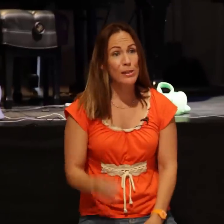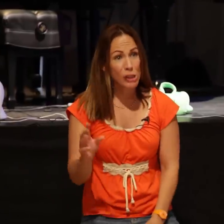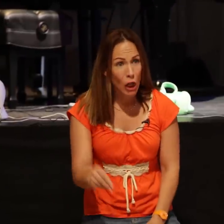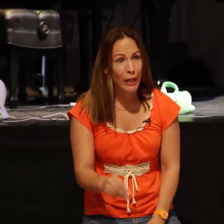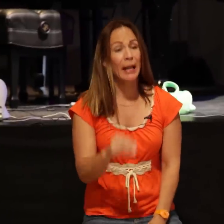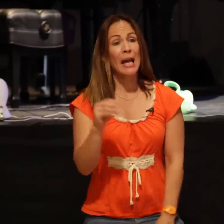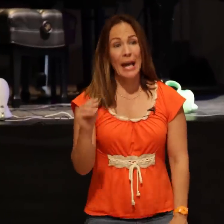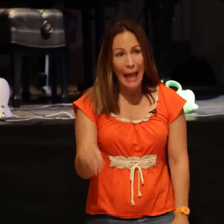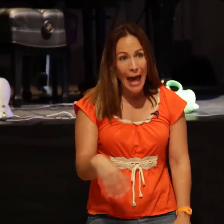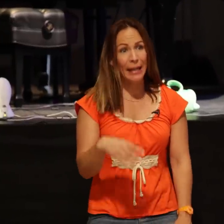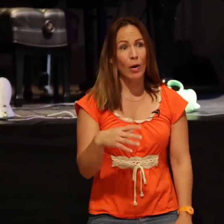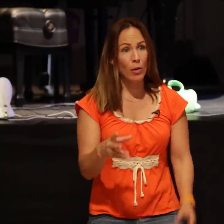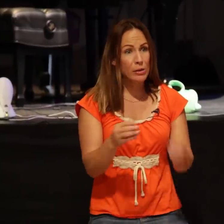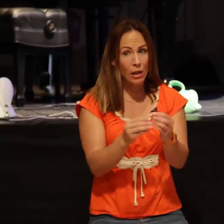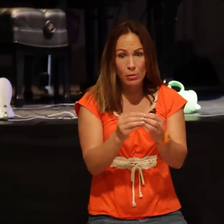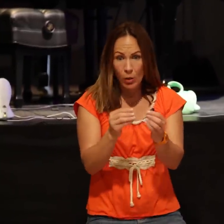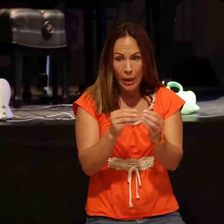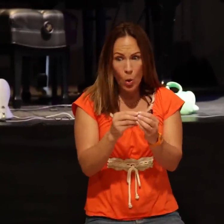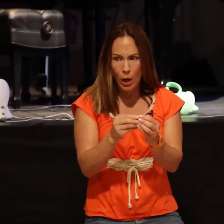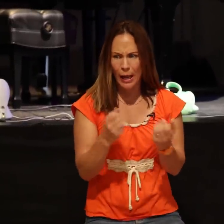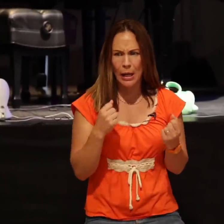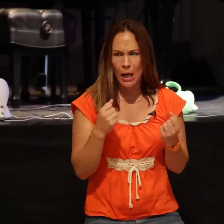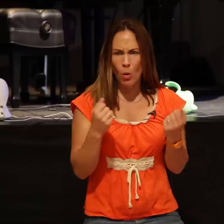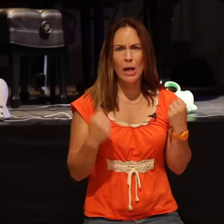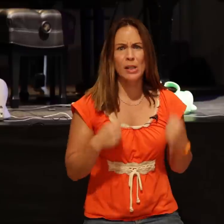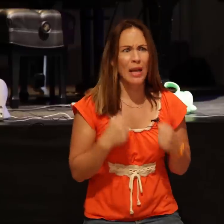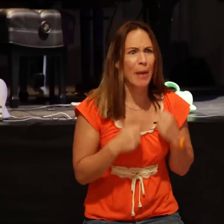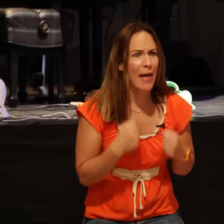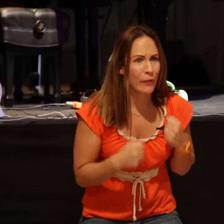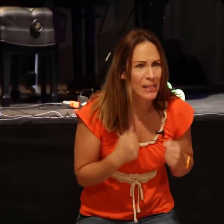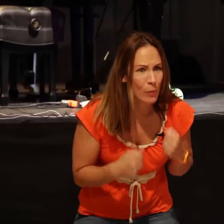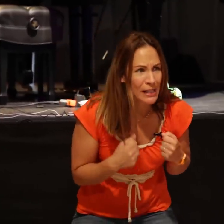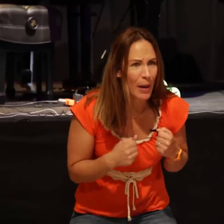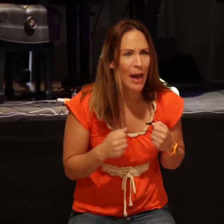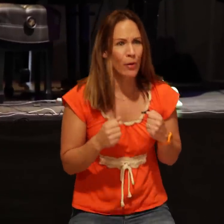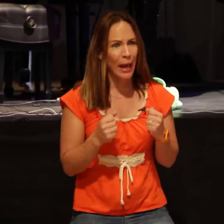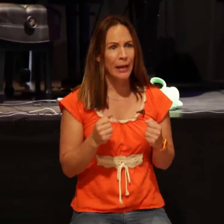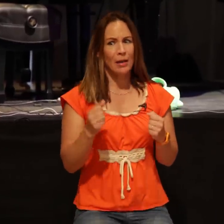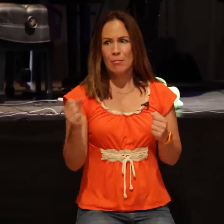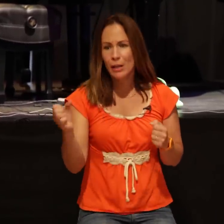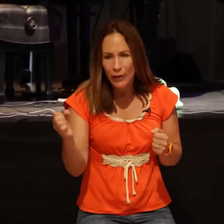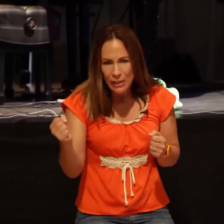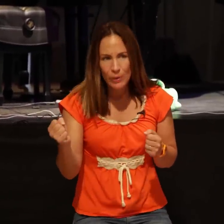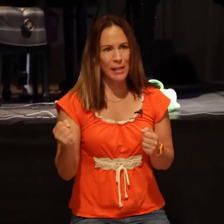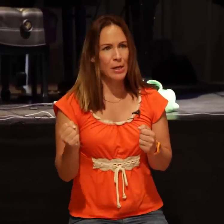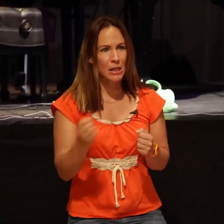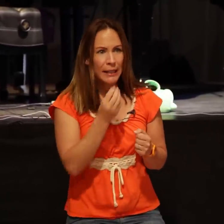It was starting and adding, starting, okay, MORE, what else? Okay. BATH every time we say bath. Okay. MILK every time we say milk.